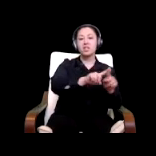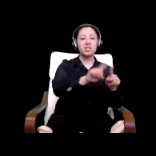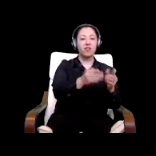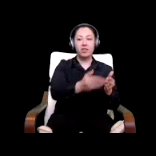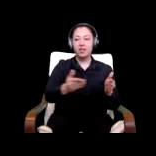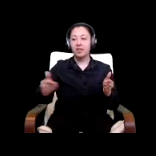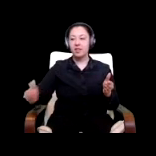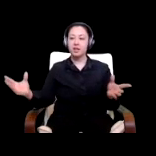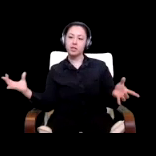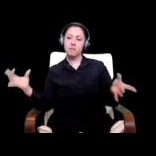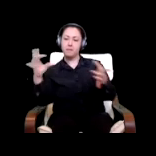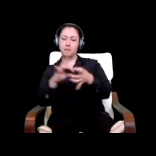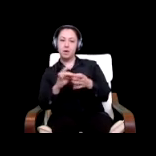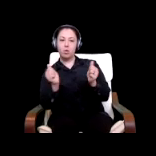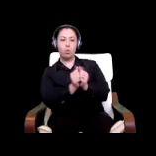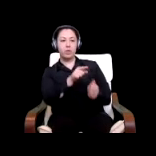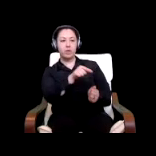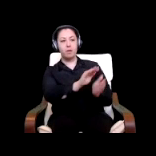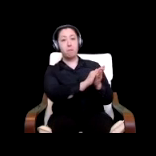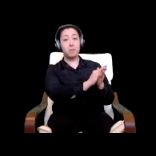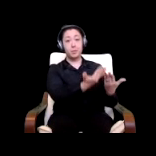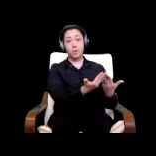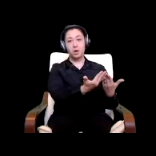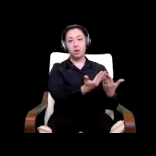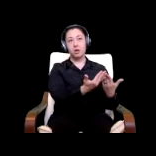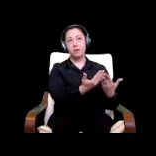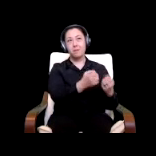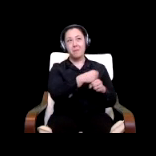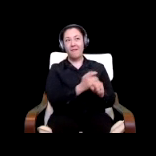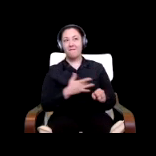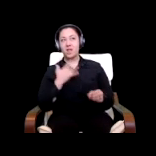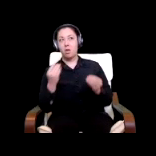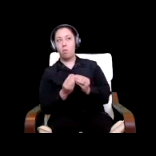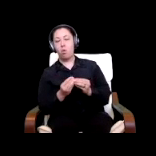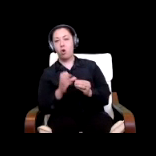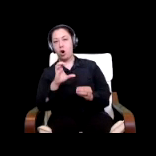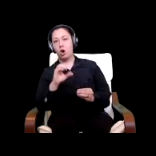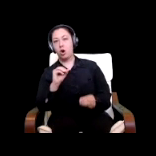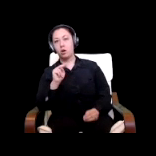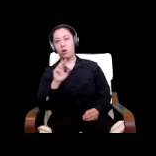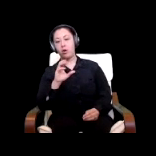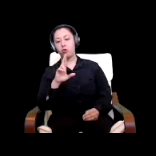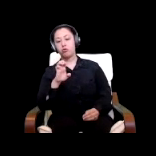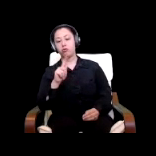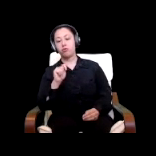with the storybook to make it more concrete so they are not only getting -- they are not